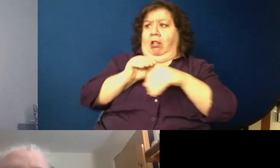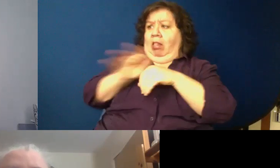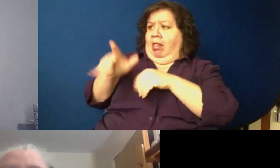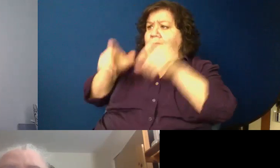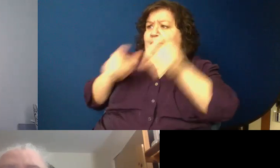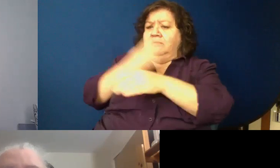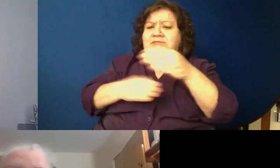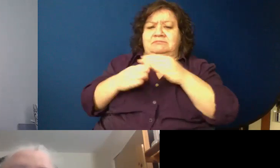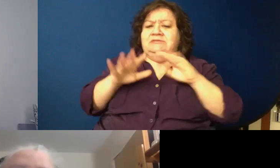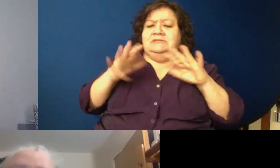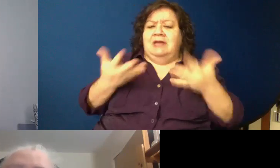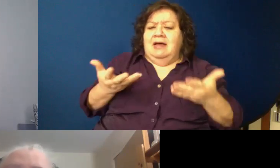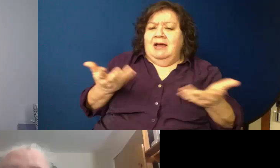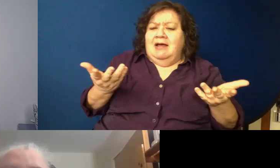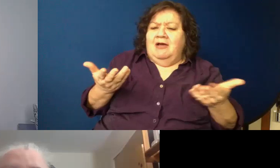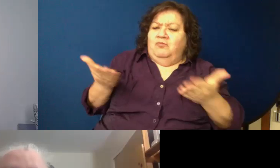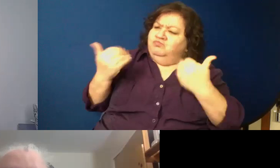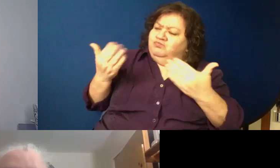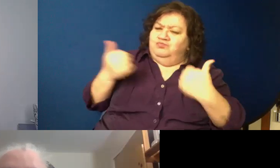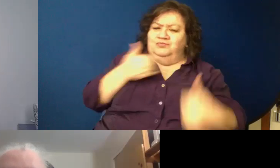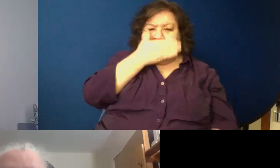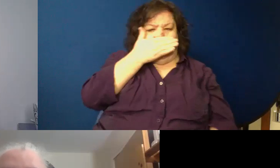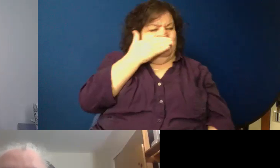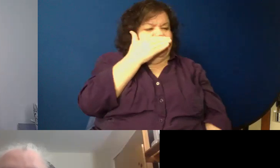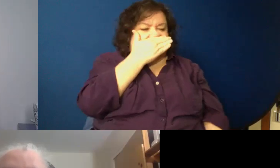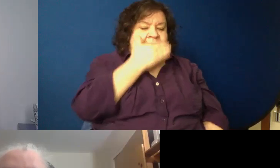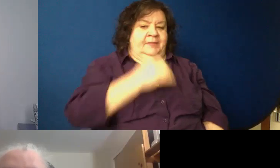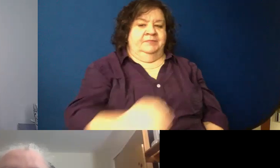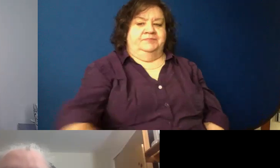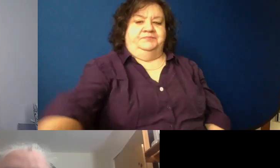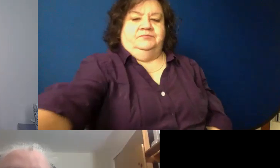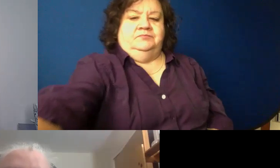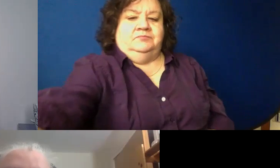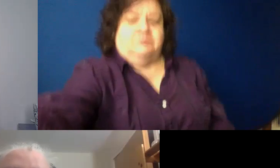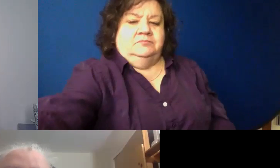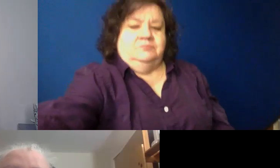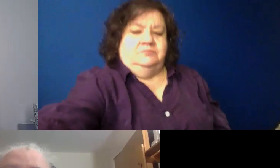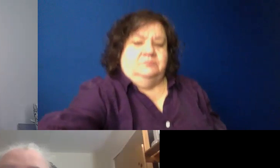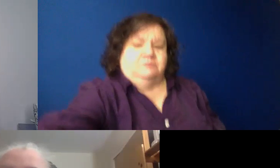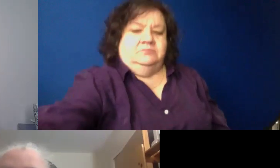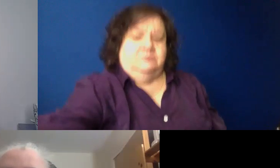as well um first of all just to speak to a piece of research that we did within cbn global and